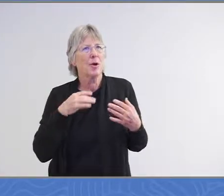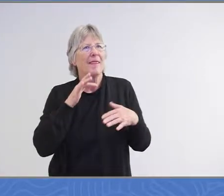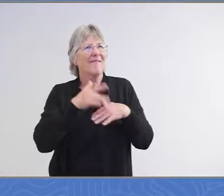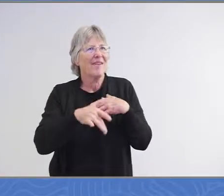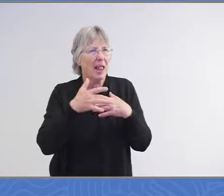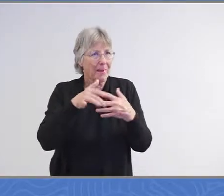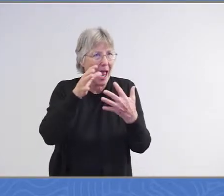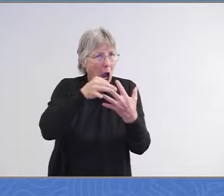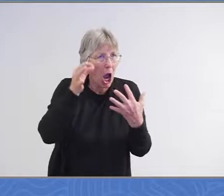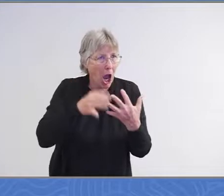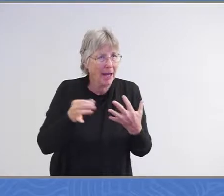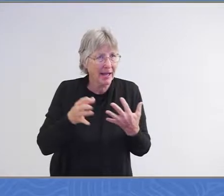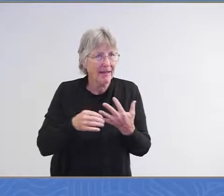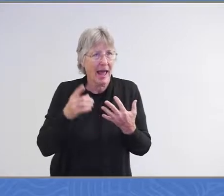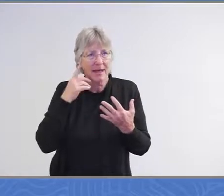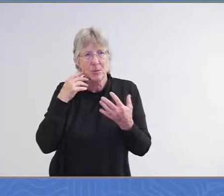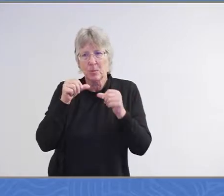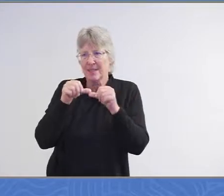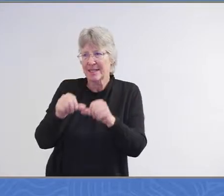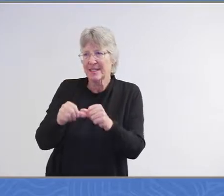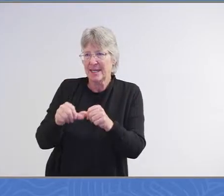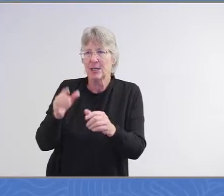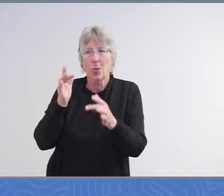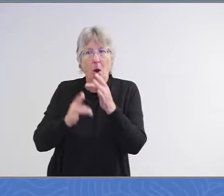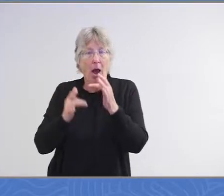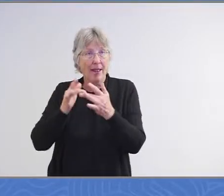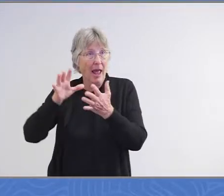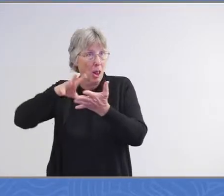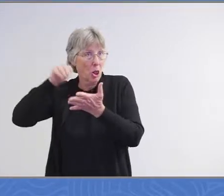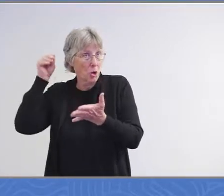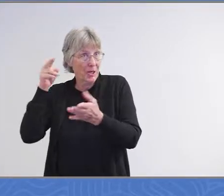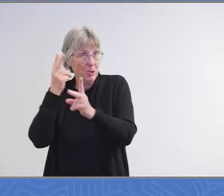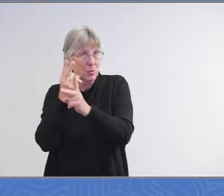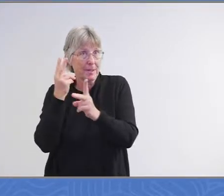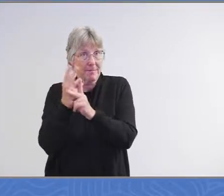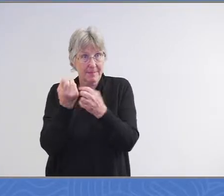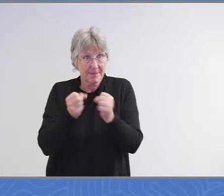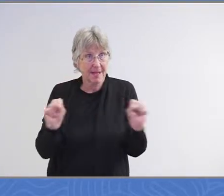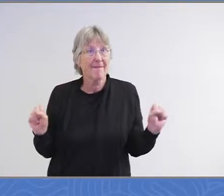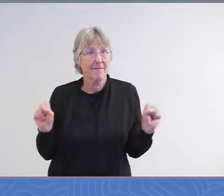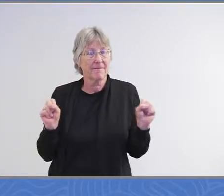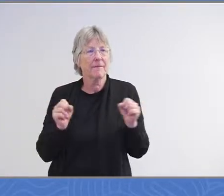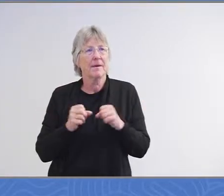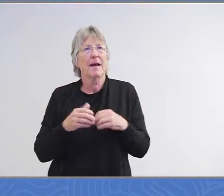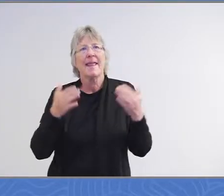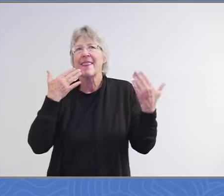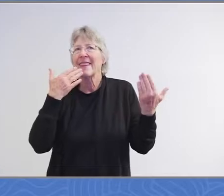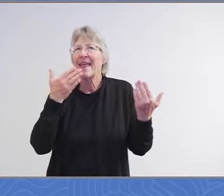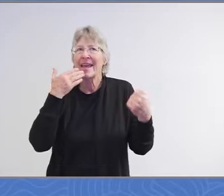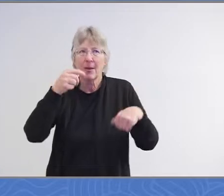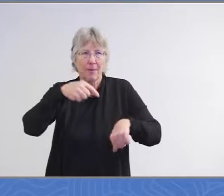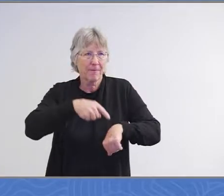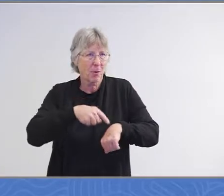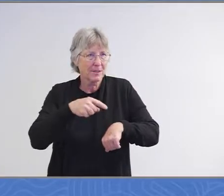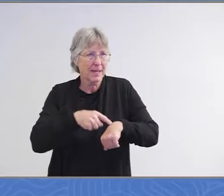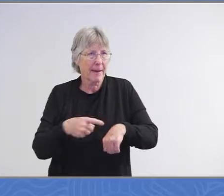to keep them safe and to give them the choice that they need. We thank you for your time and hearing this comment